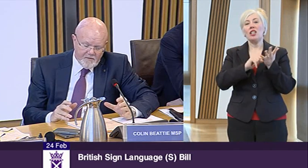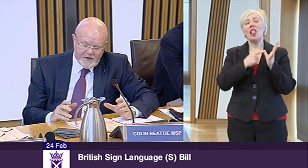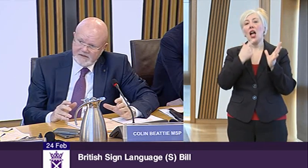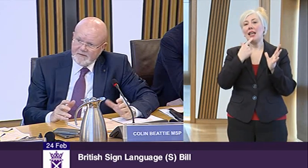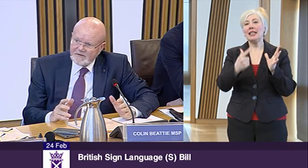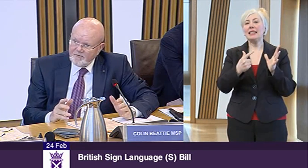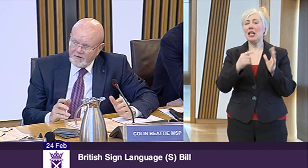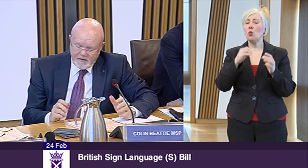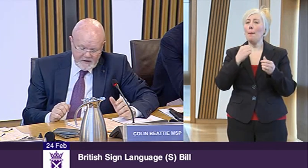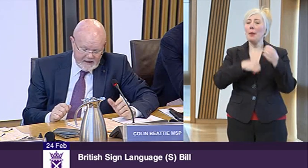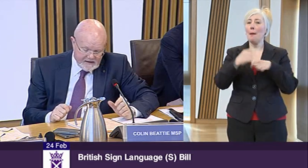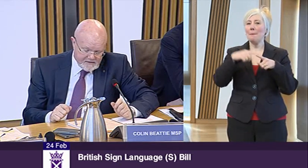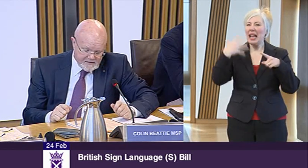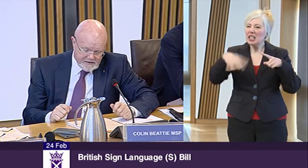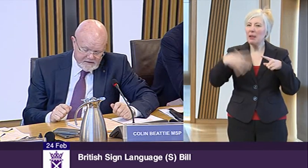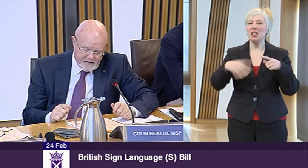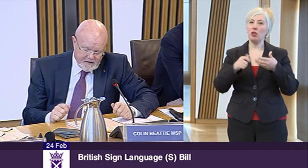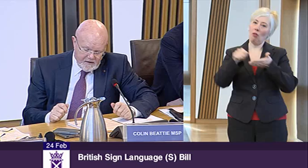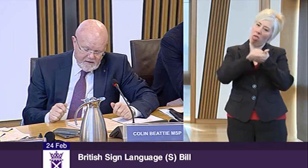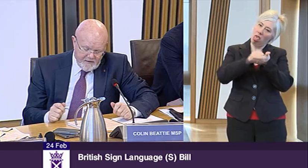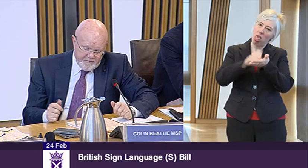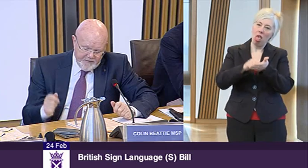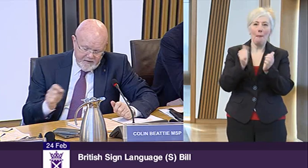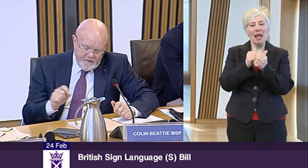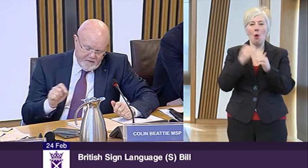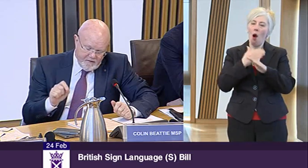“there is a risk that it will become an expensive bureaucratic exercise”.